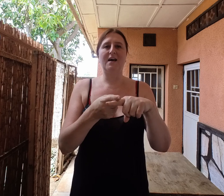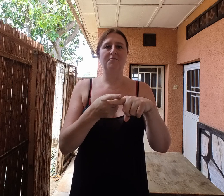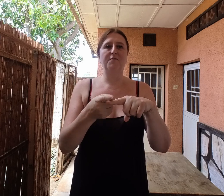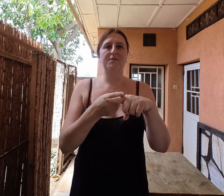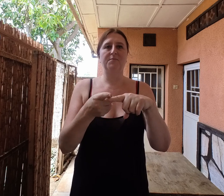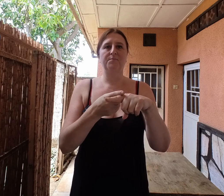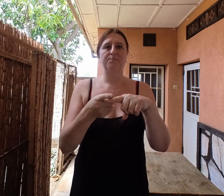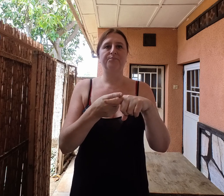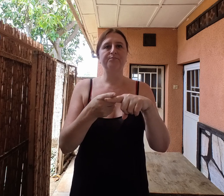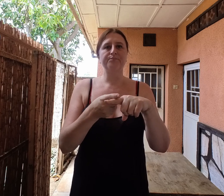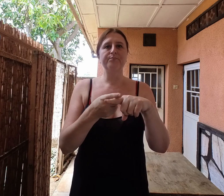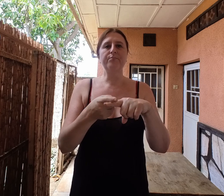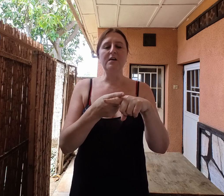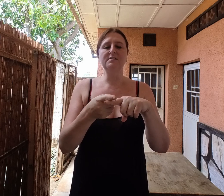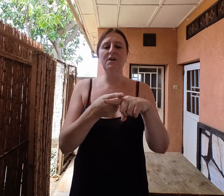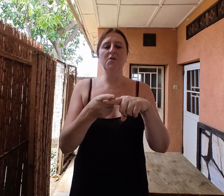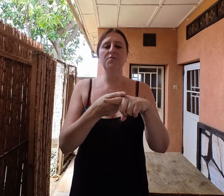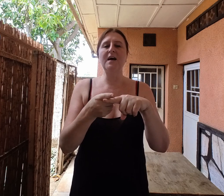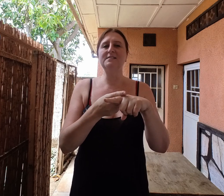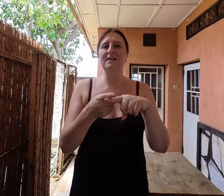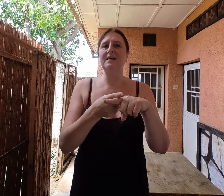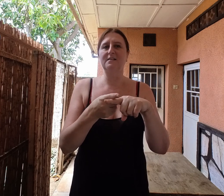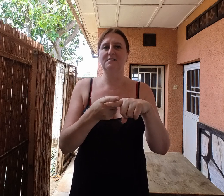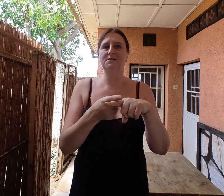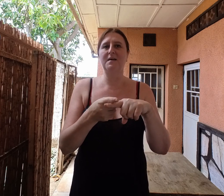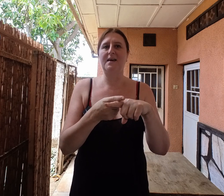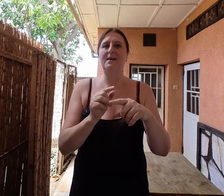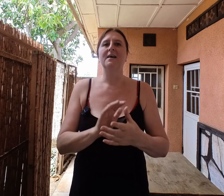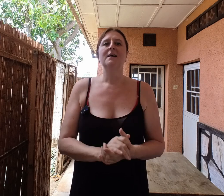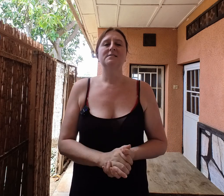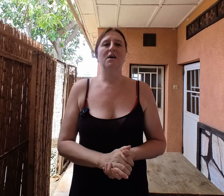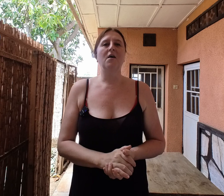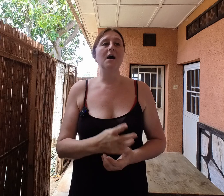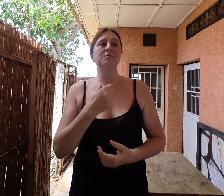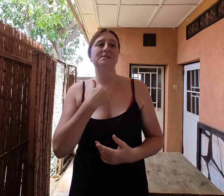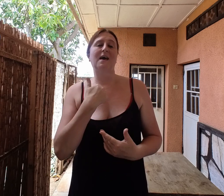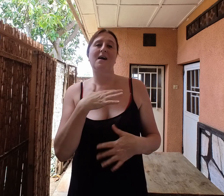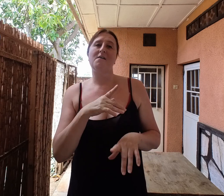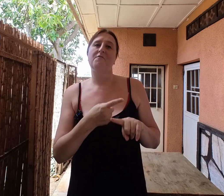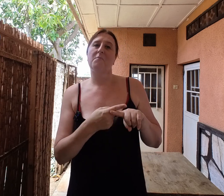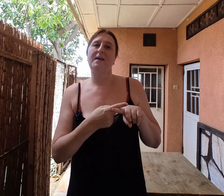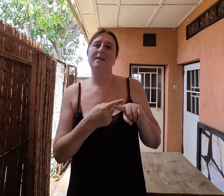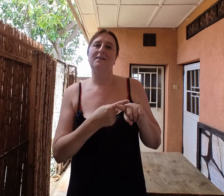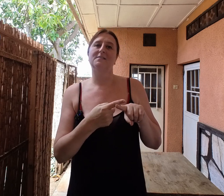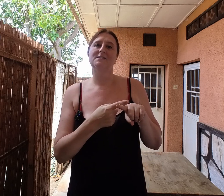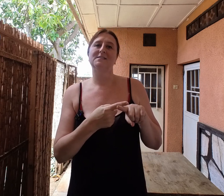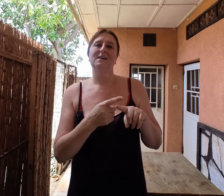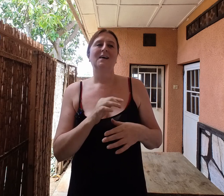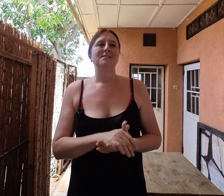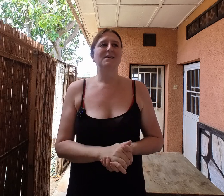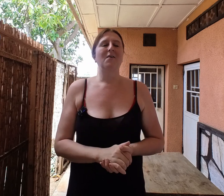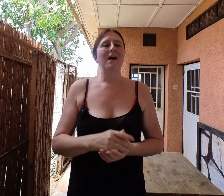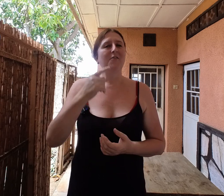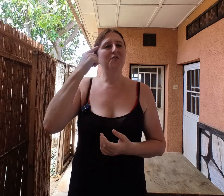the left. So, that's England to me. I would say, 'I'm from England.' I have